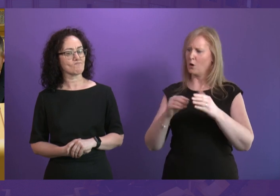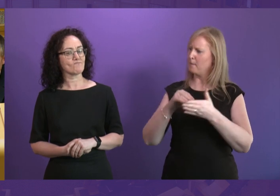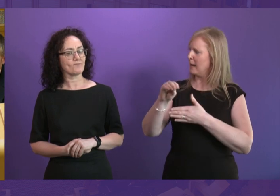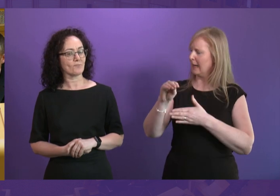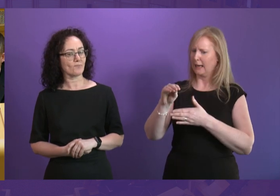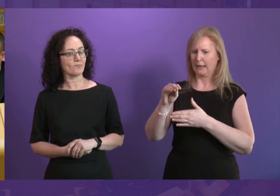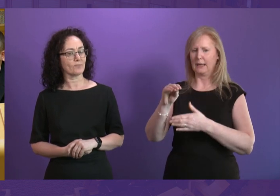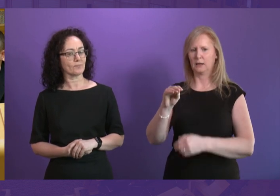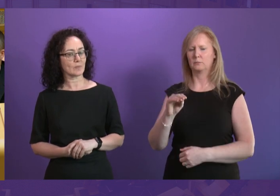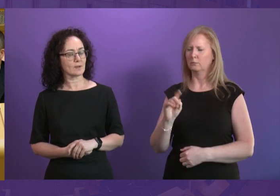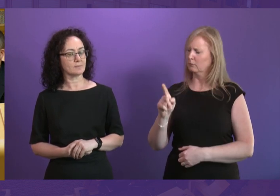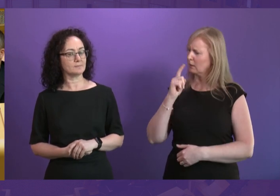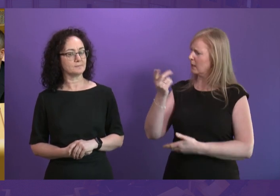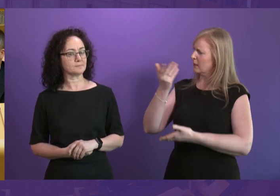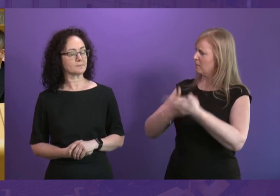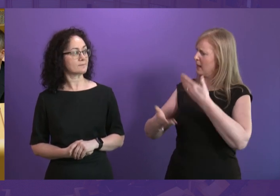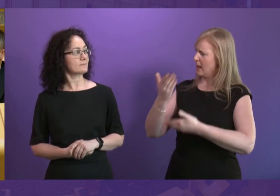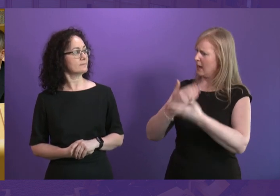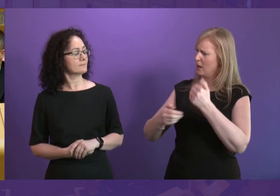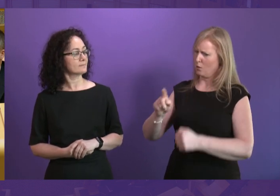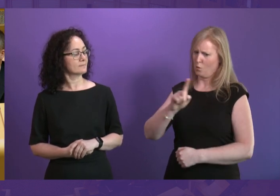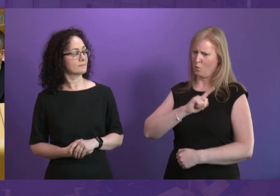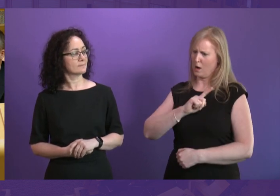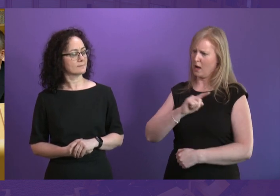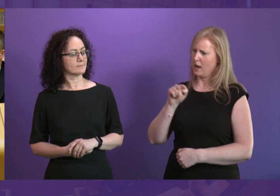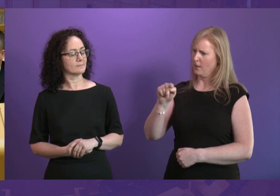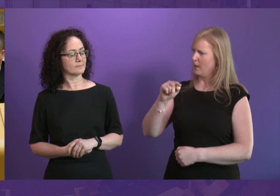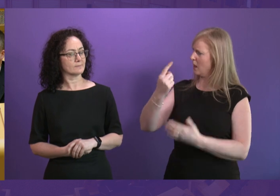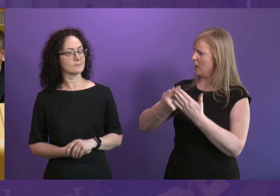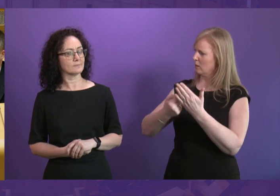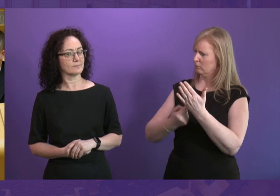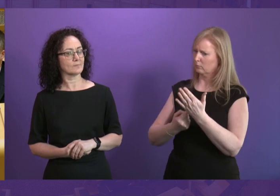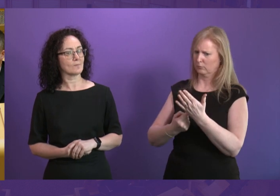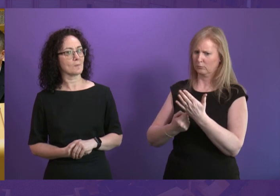Can the First Minister explain how that entirely admirable principle, which so rightly inspired